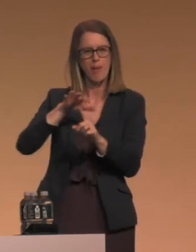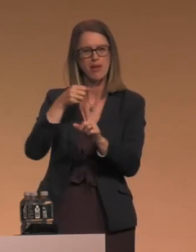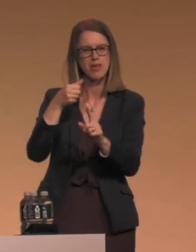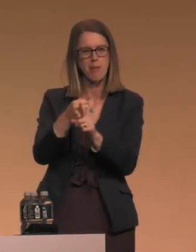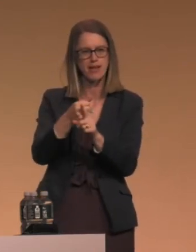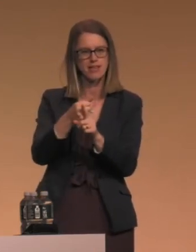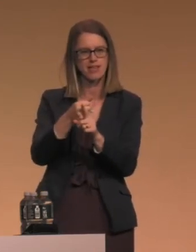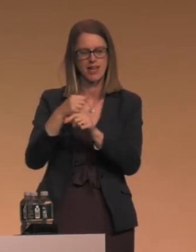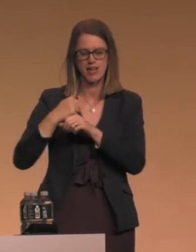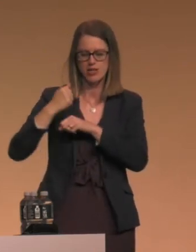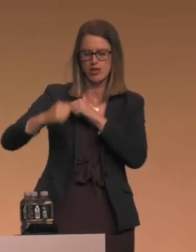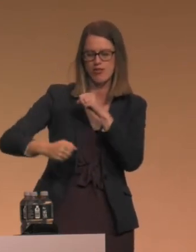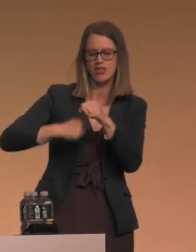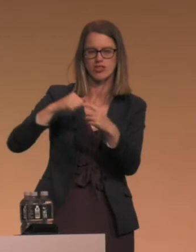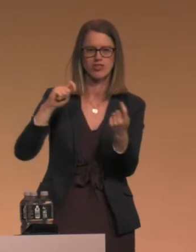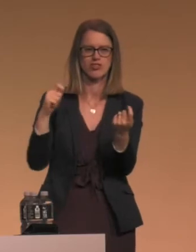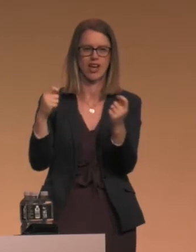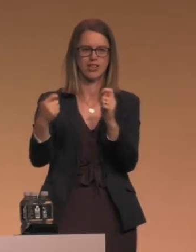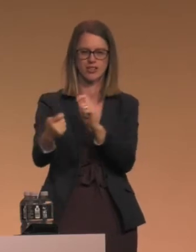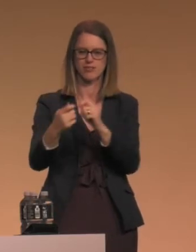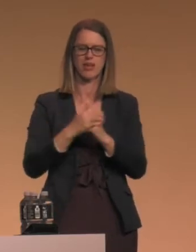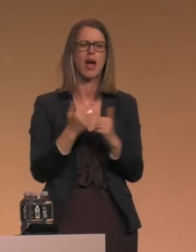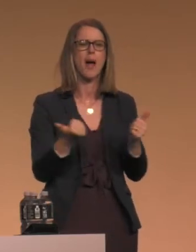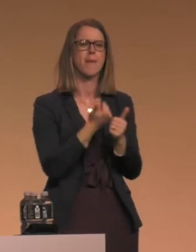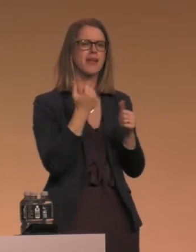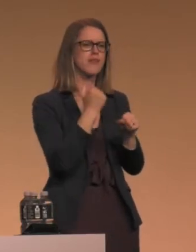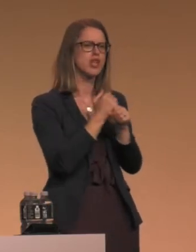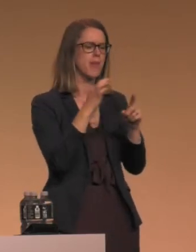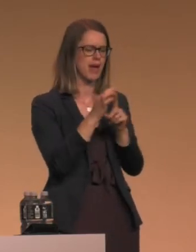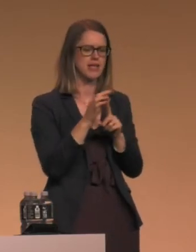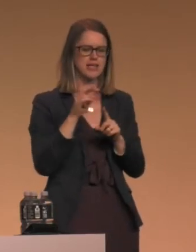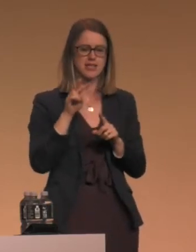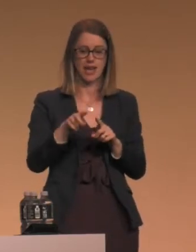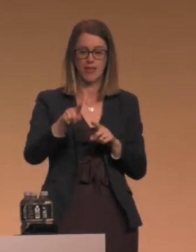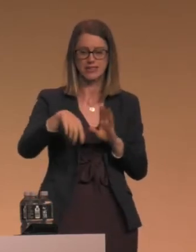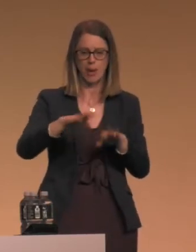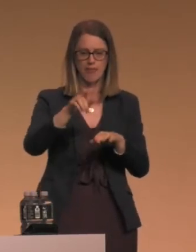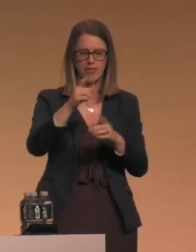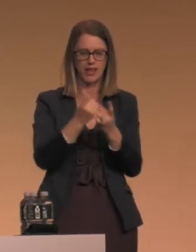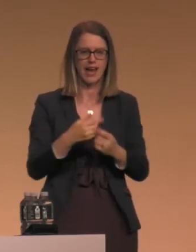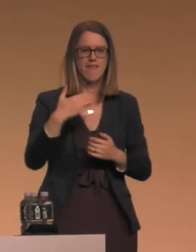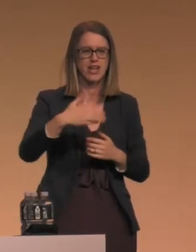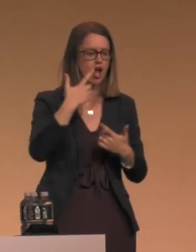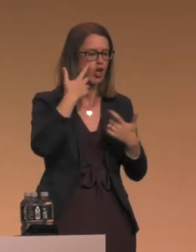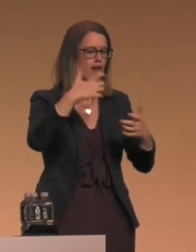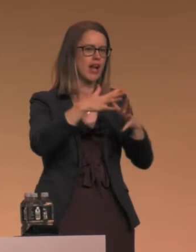and a generation is changed. Many GPs see this every day. They look after large whanau, and they